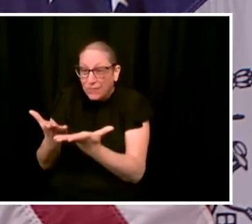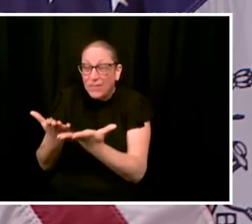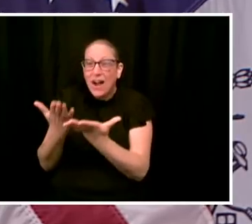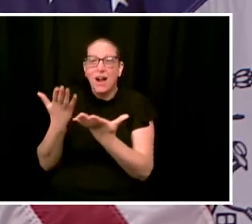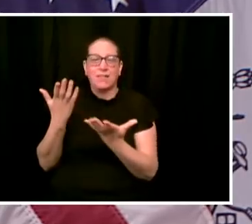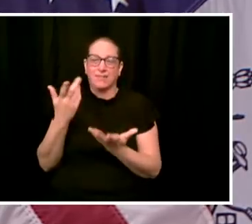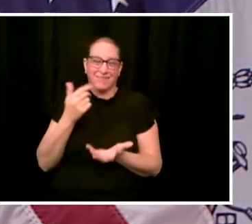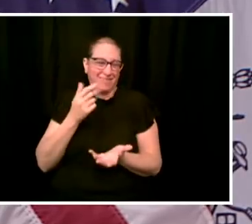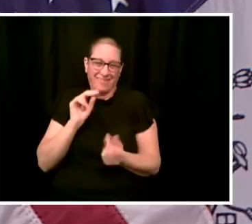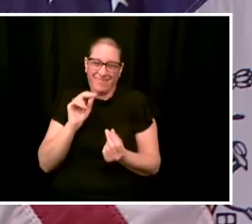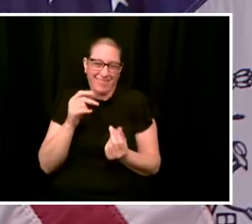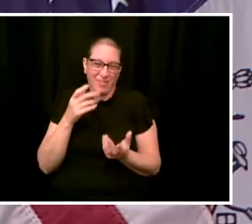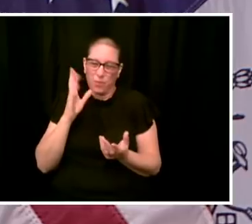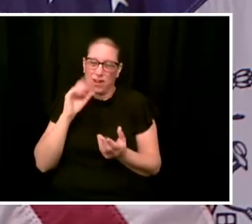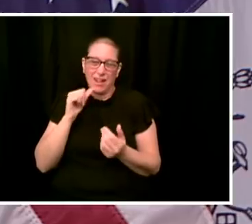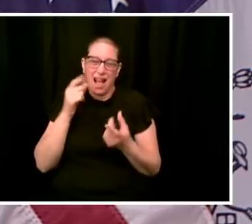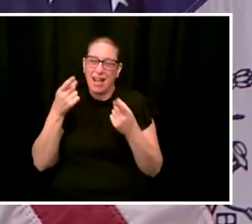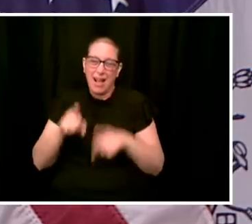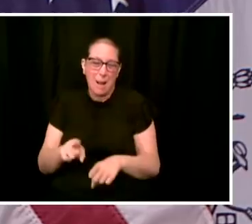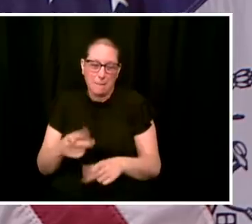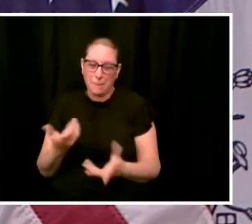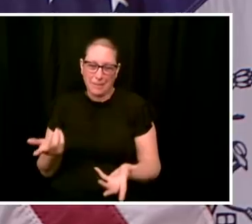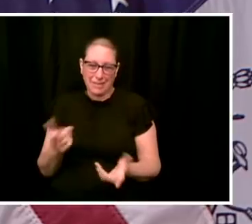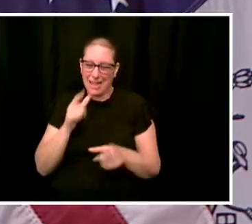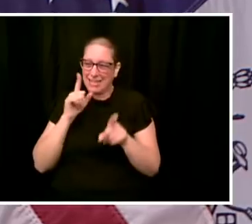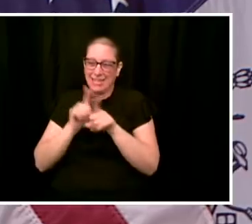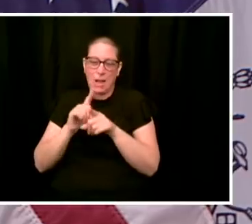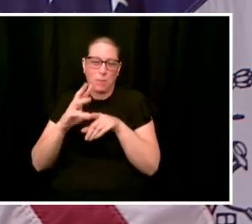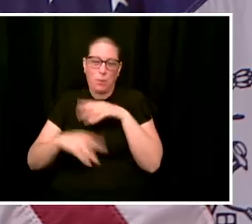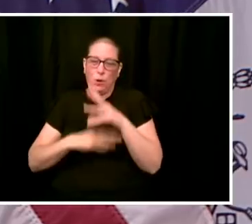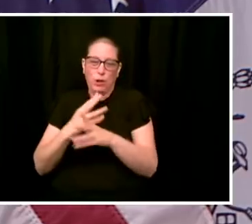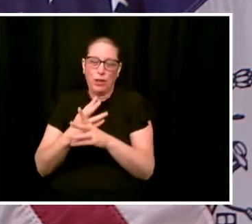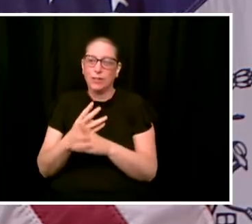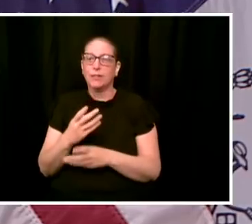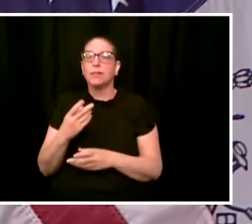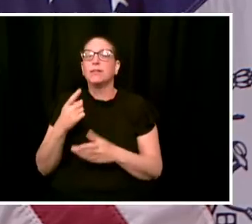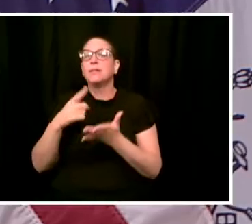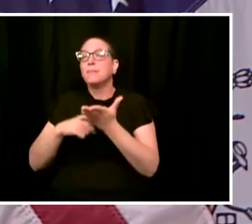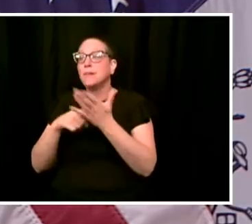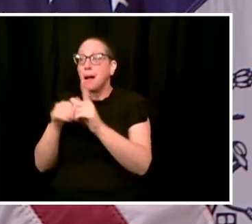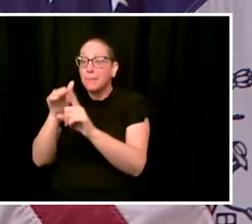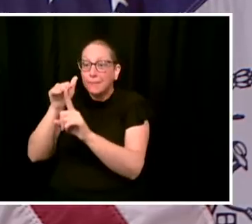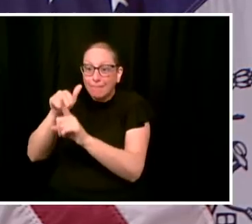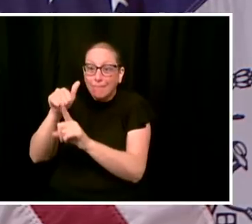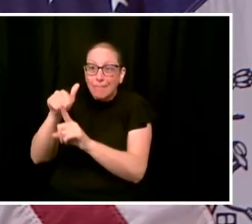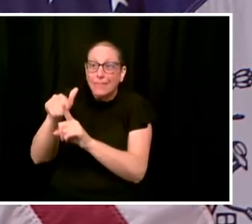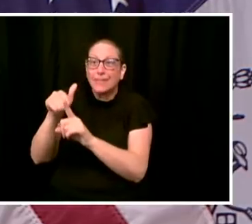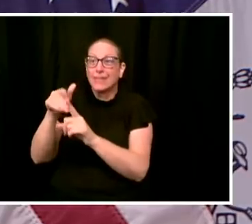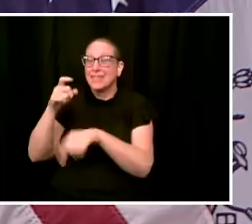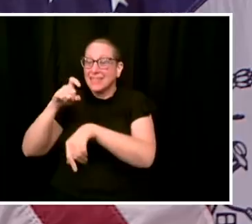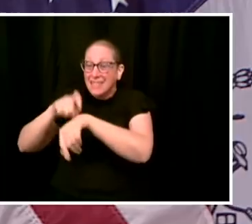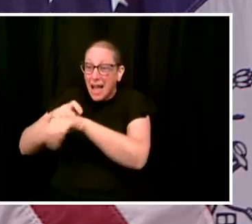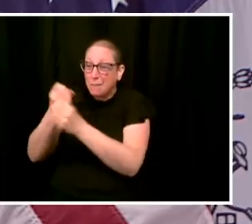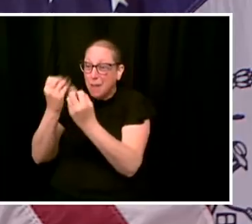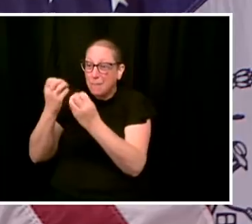SERVICES. NEVER LEAVES AGAIN. WE KNOW IN THE REAL WORLD THERE ARE TMEI IT'S WILL TAKE